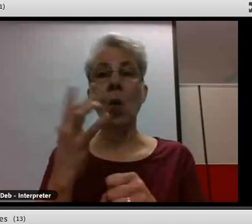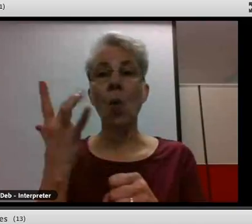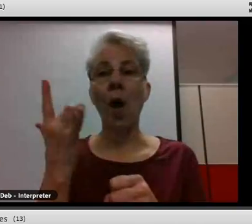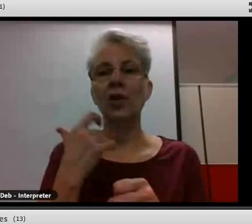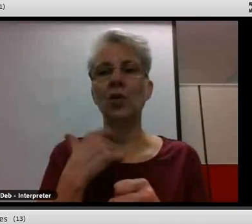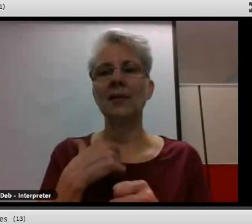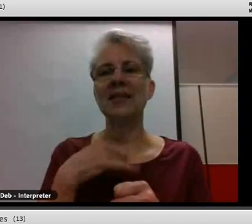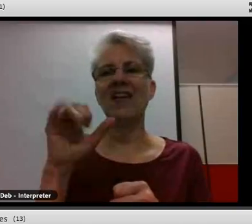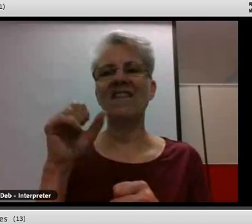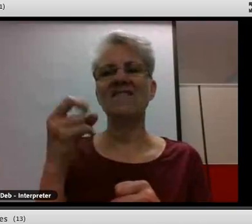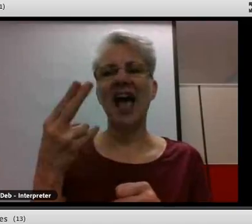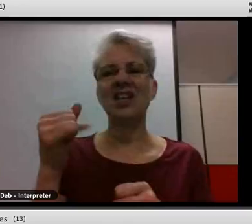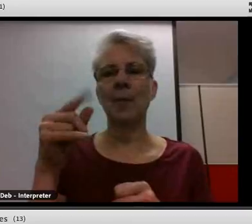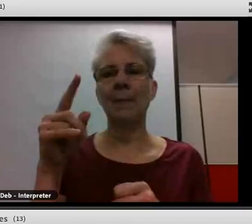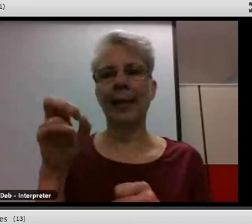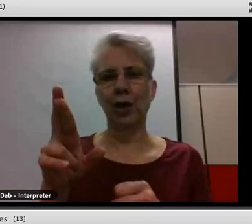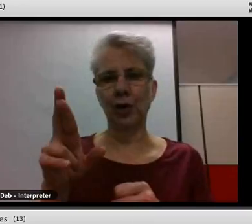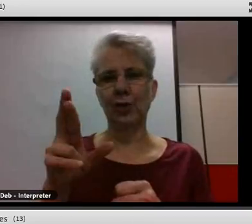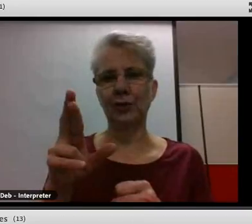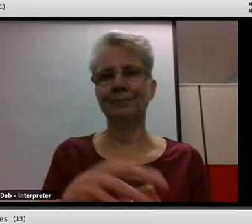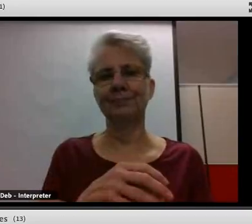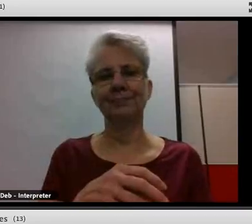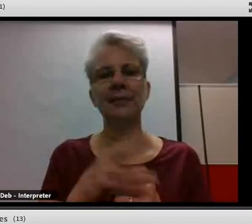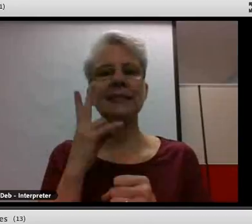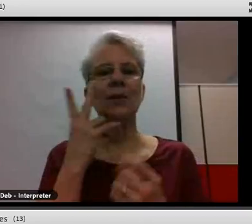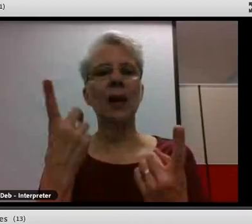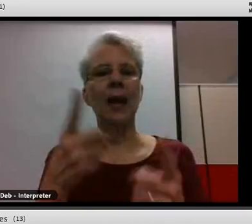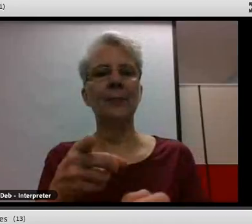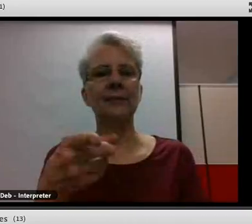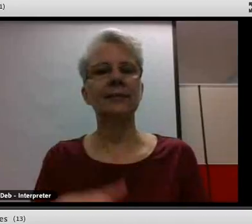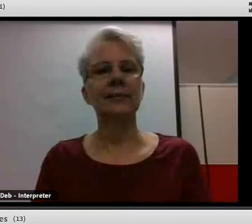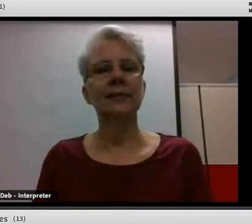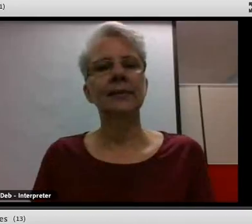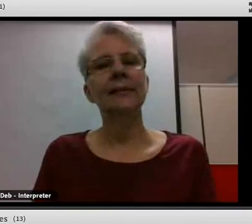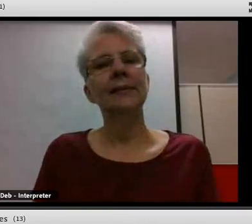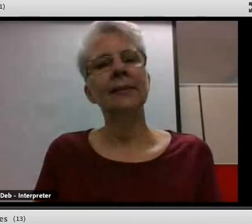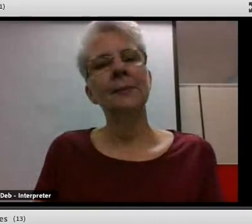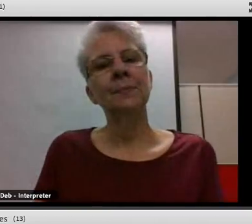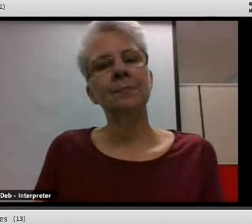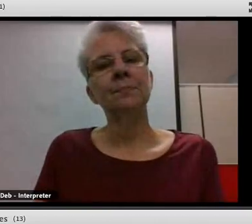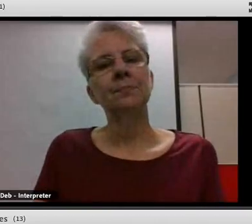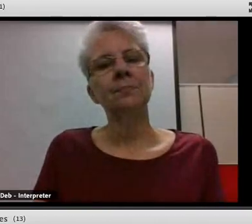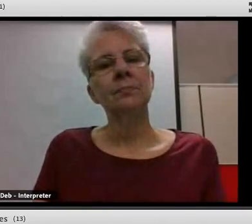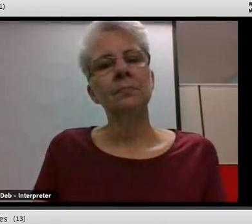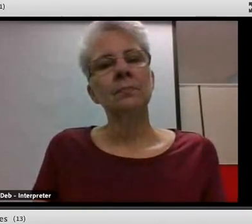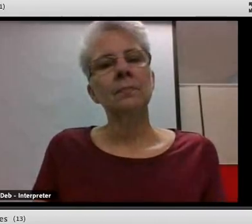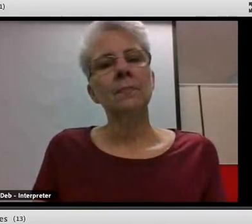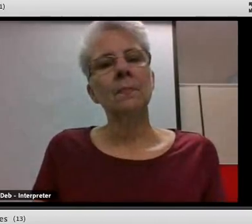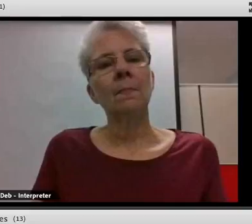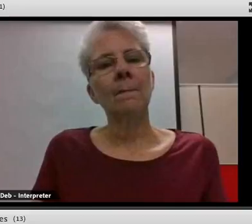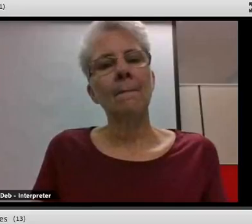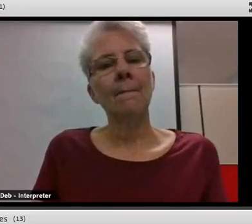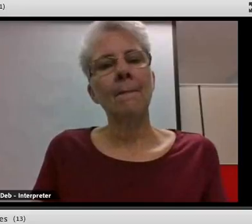I just kind of wanted to give you an example, because reading that, you're like, "Okay, what is that? What's an example?" I always need an example.